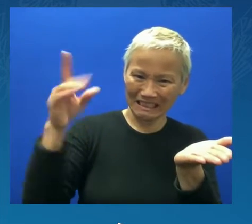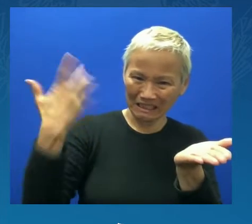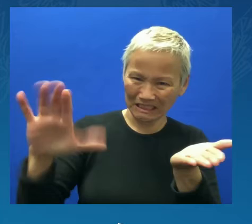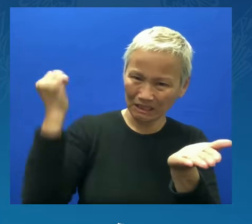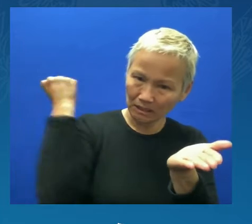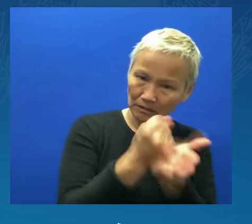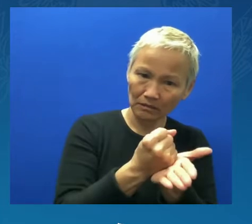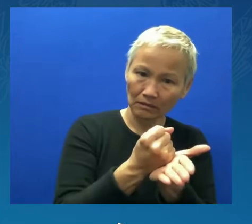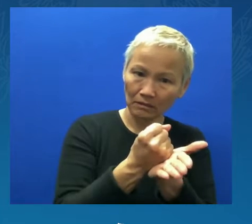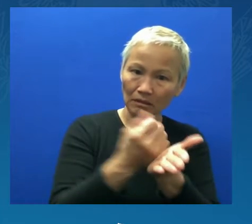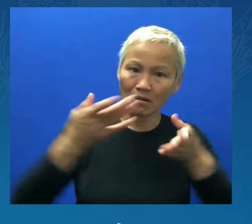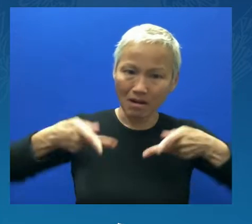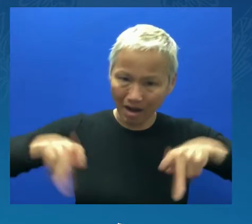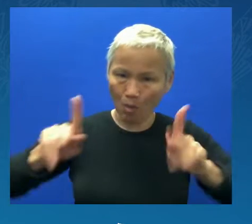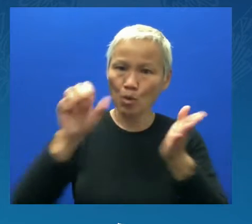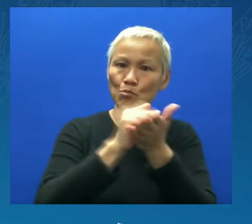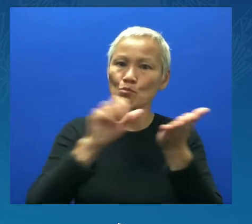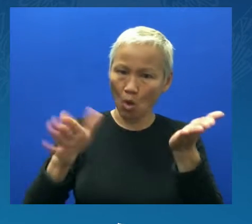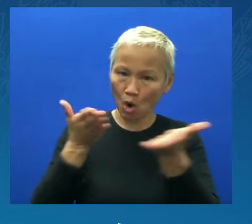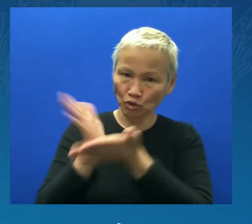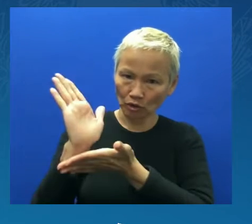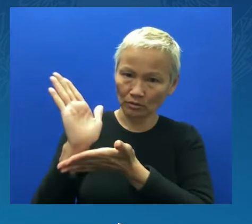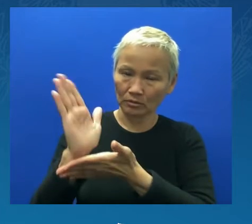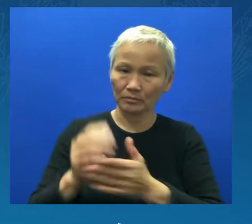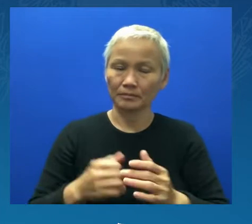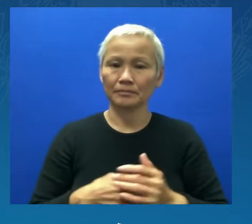And I want folks to know that that's only been a year.